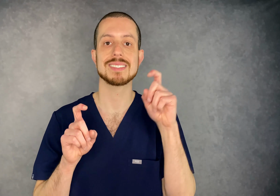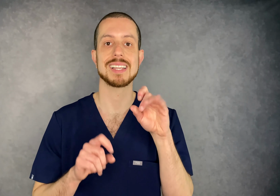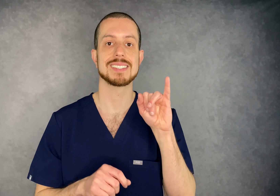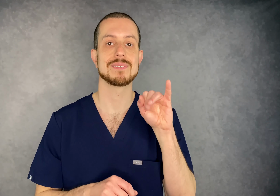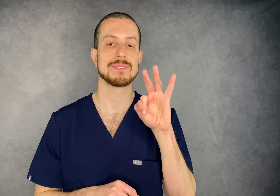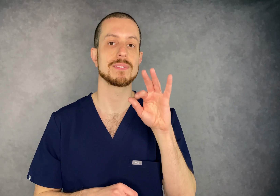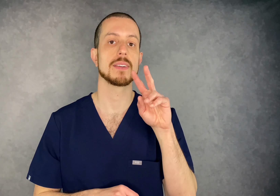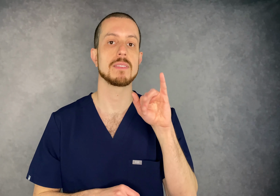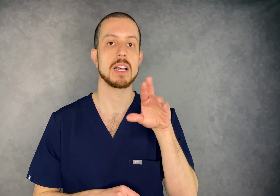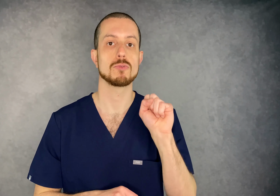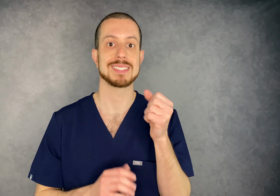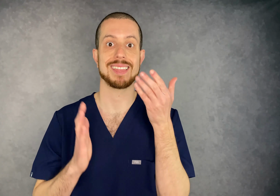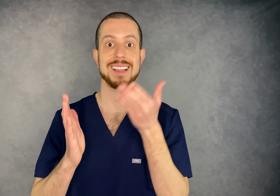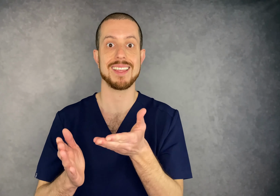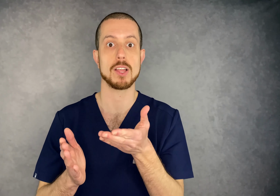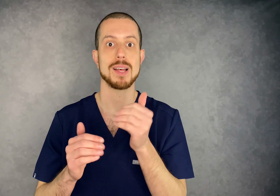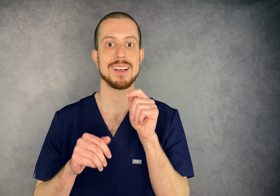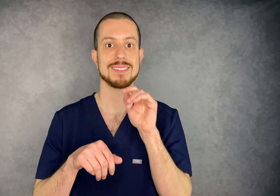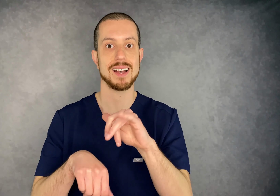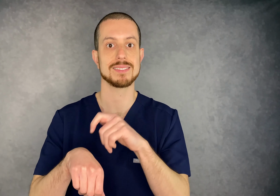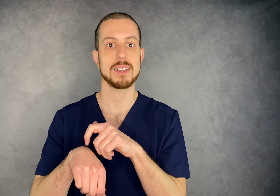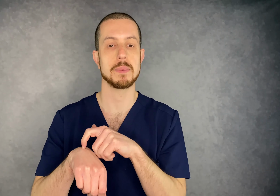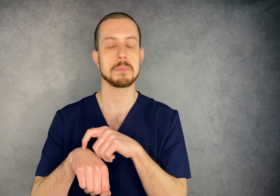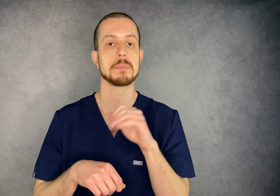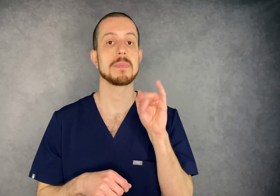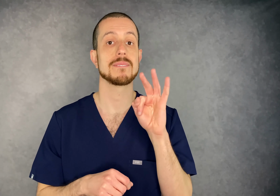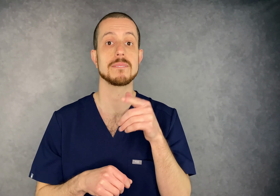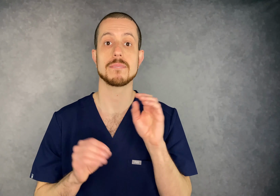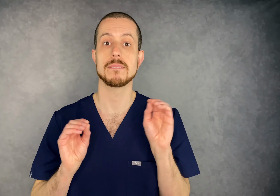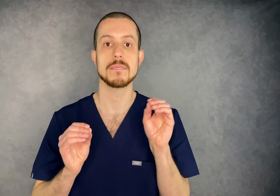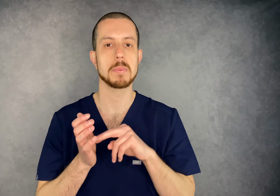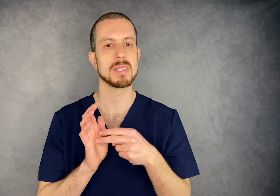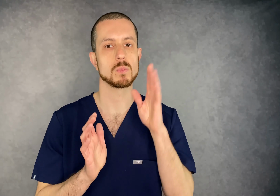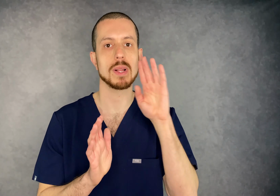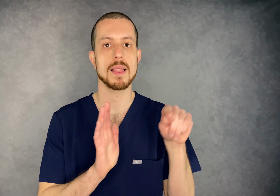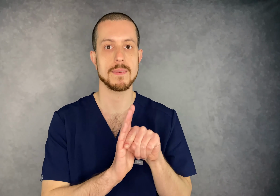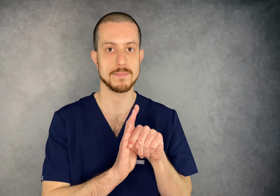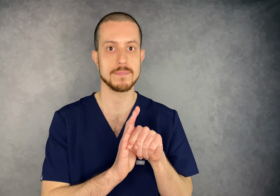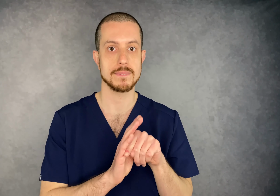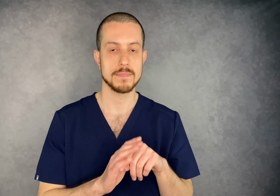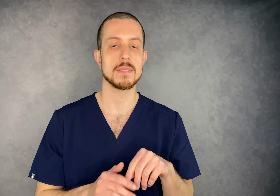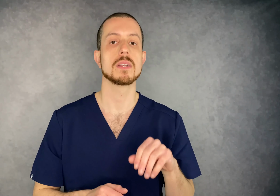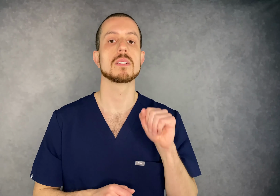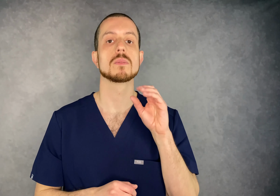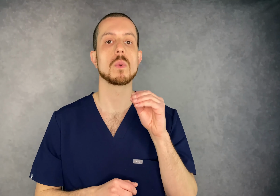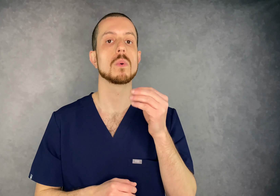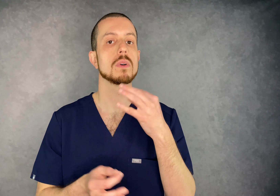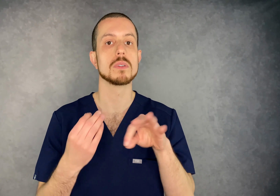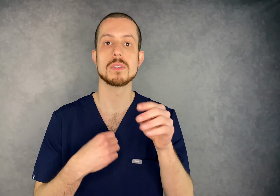whether the virus is present at the time of testing. So, if there is no virus at the swab site, then you'll see a negative result.